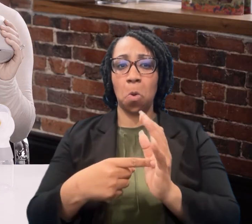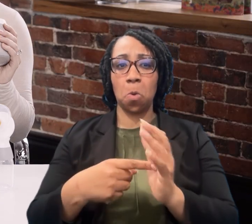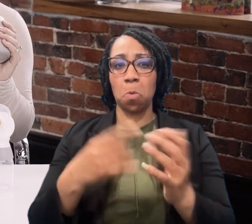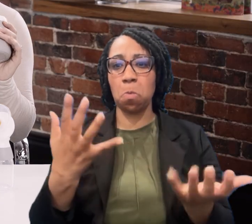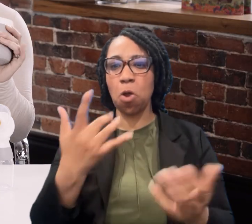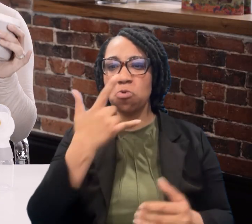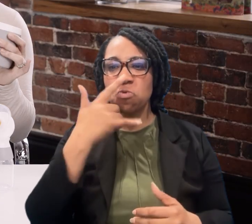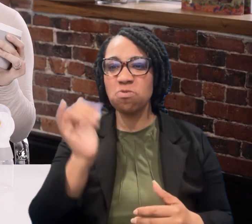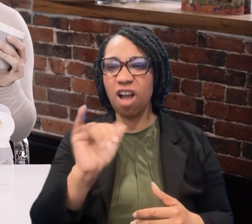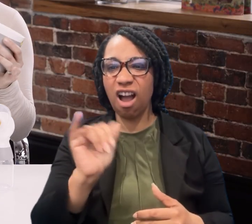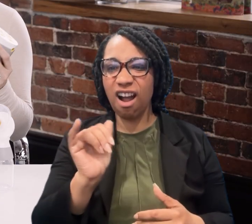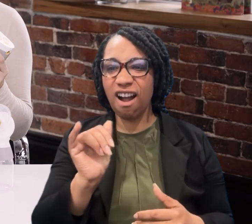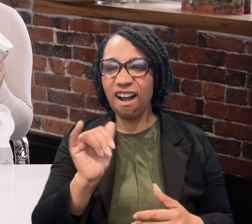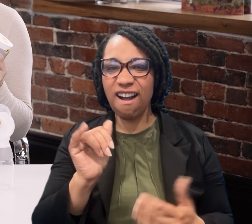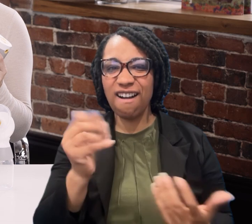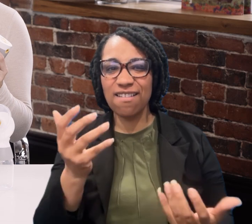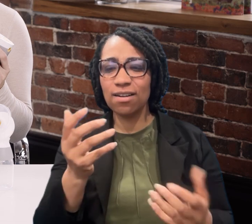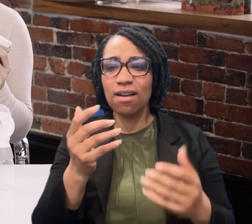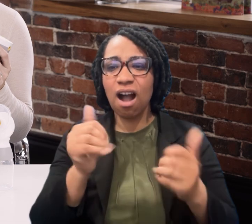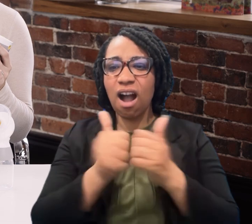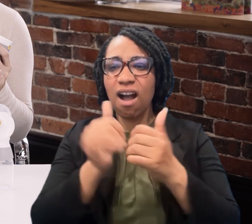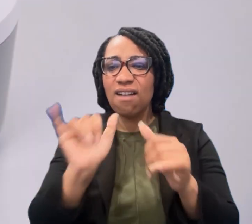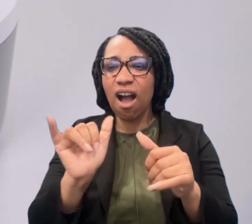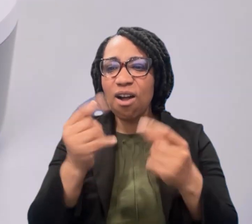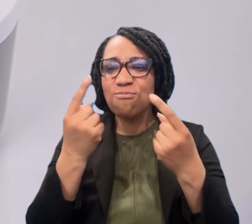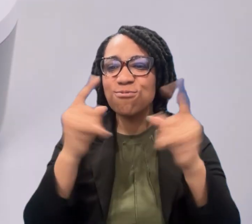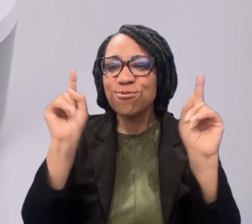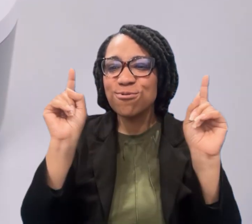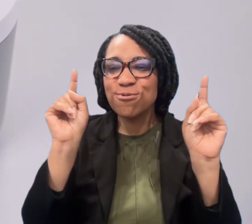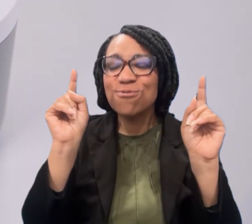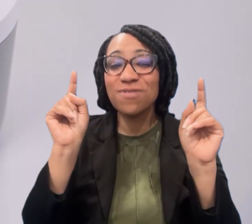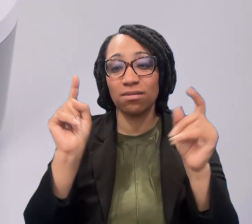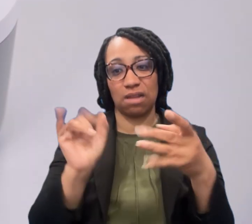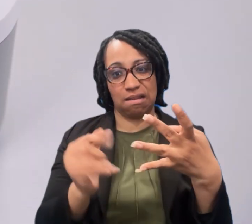built-in rechargeable battery on this gray case motor. We wanted to start by showing you the pump